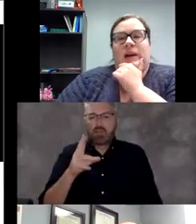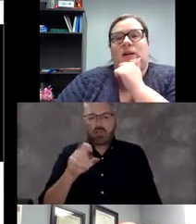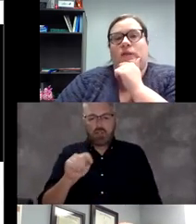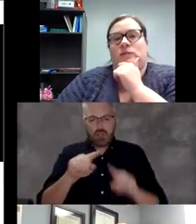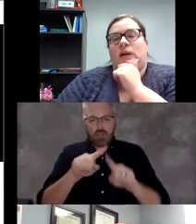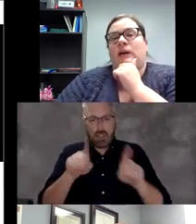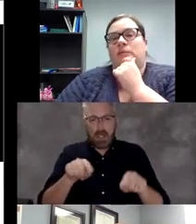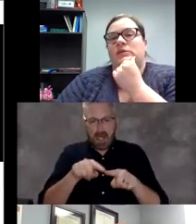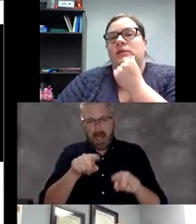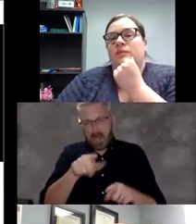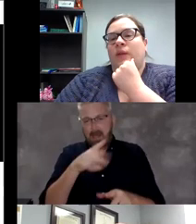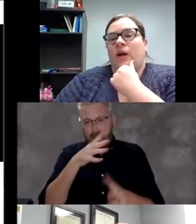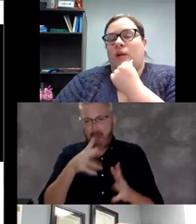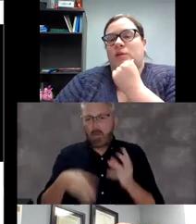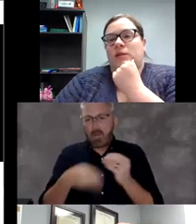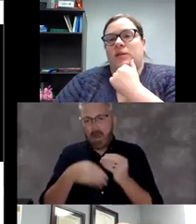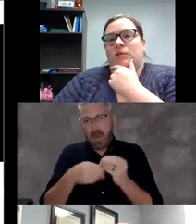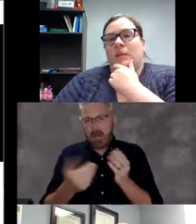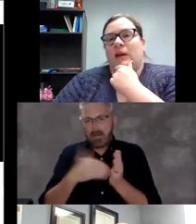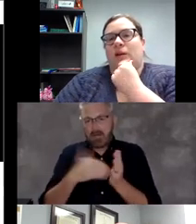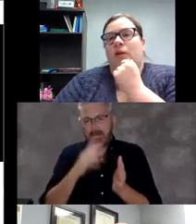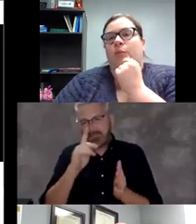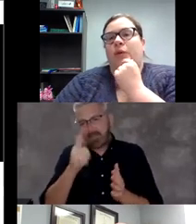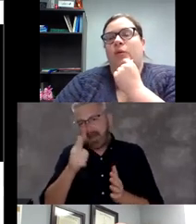AGAIN A FEW TIMES JUST AS A REMINDER.